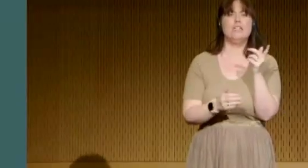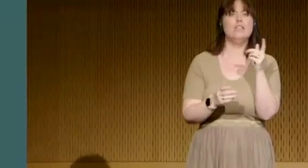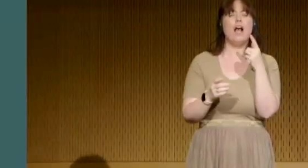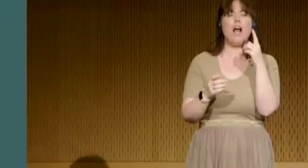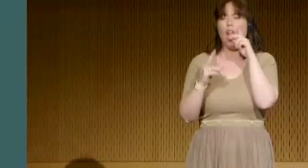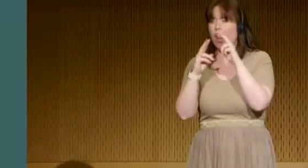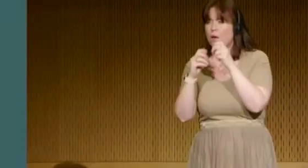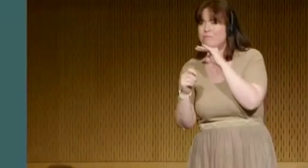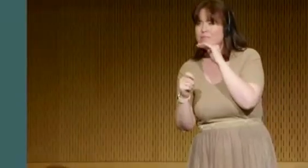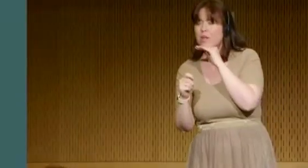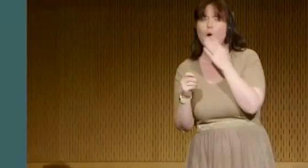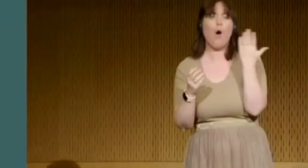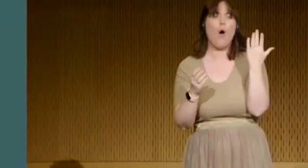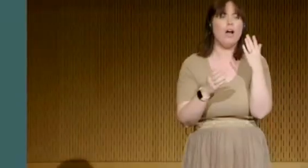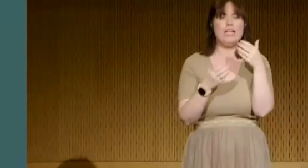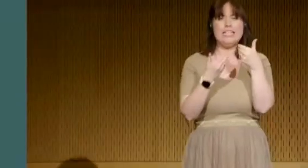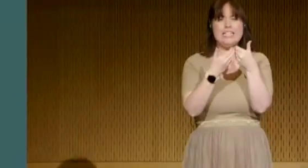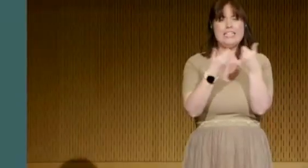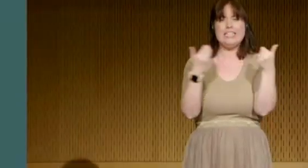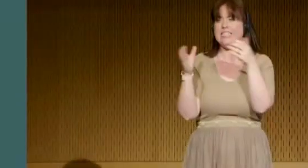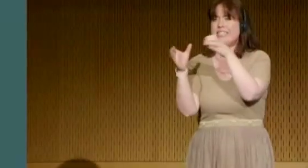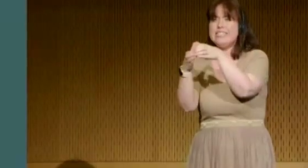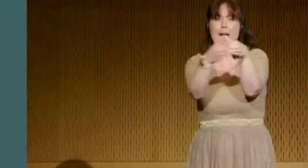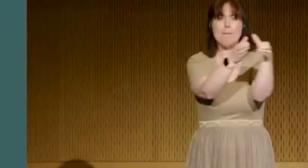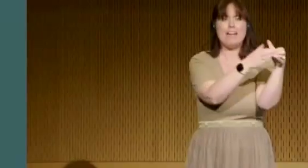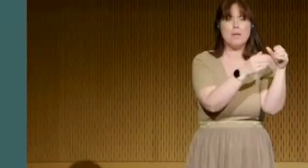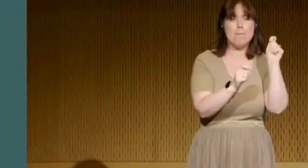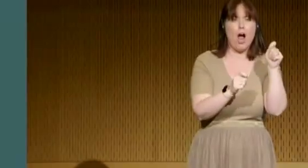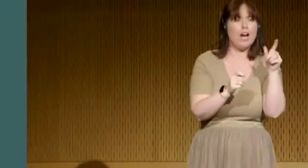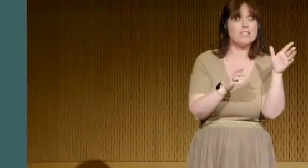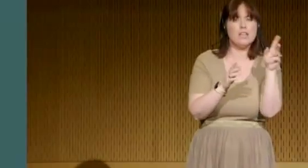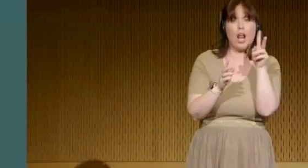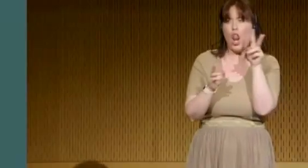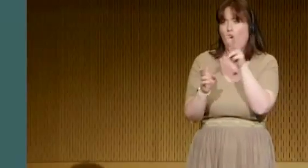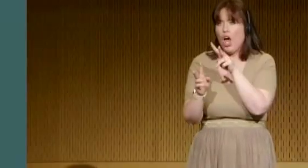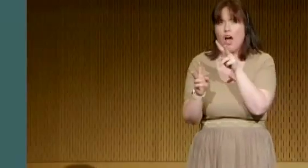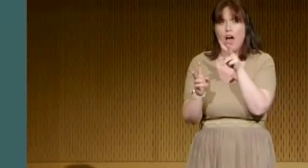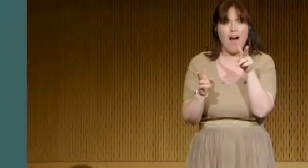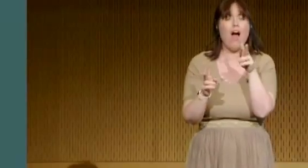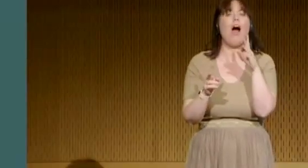niche marketing, and they can go in and put in the equivalent Portuguese word in there. So, the other